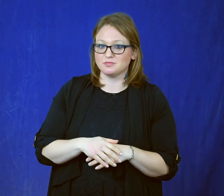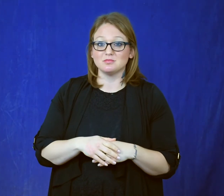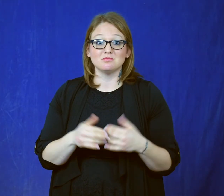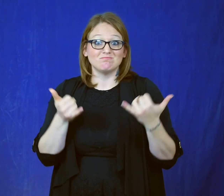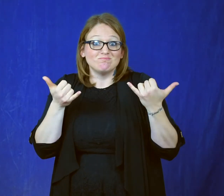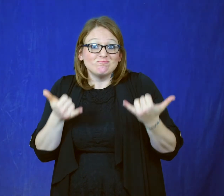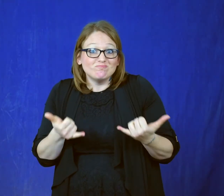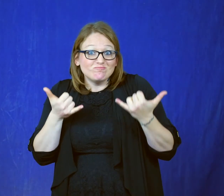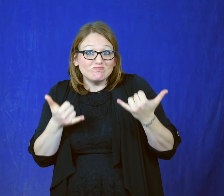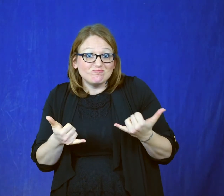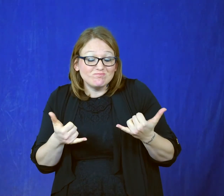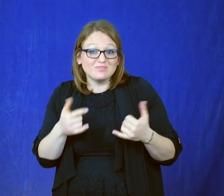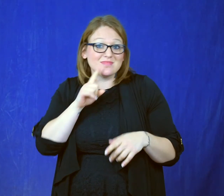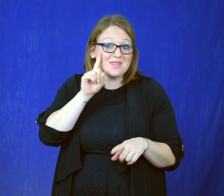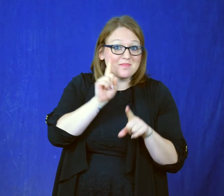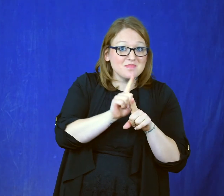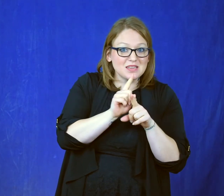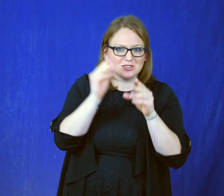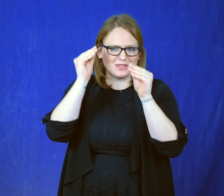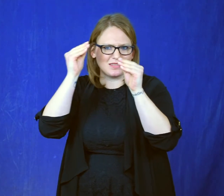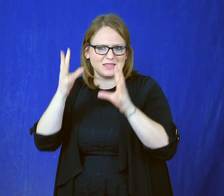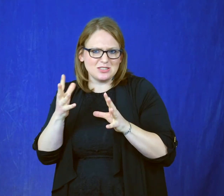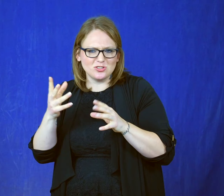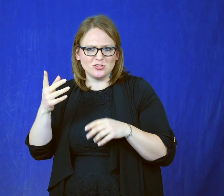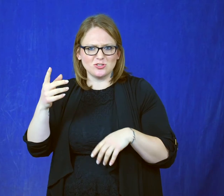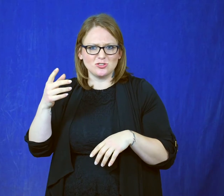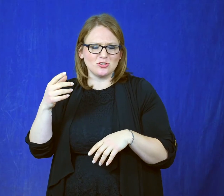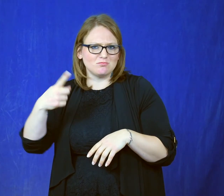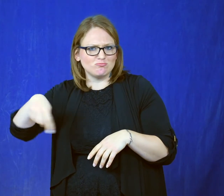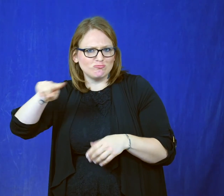This year the Deaf Mentors are partnering with teachers in